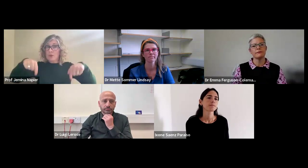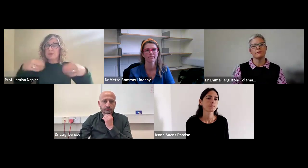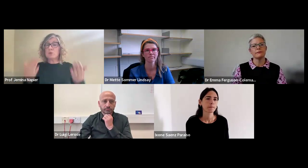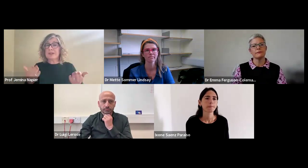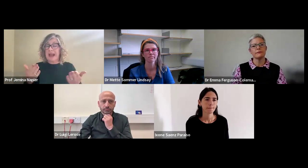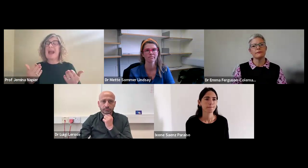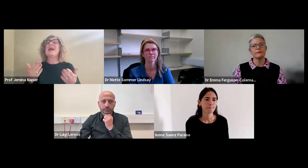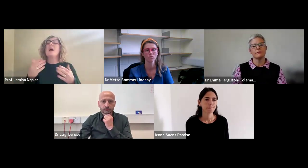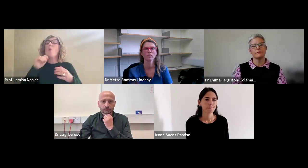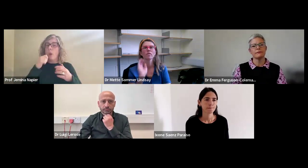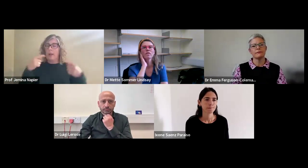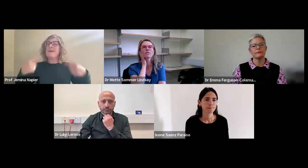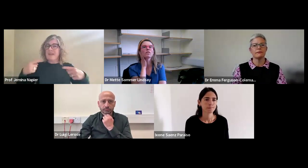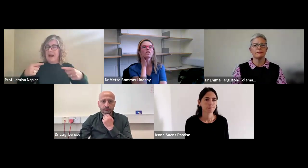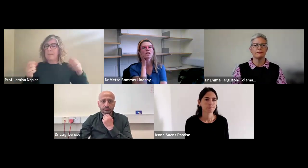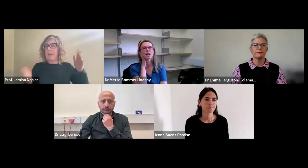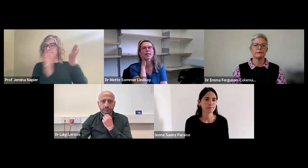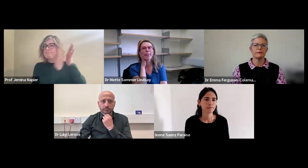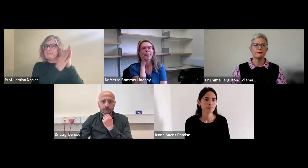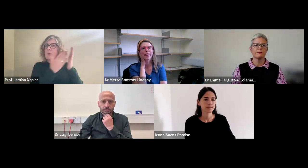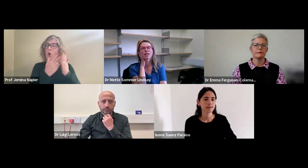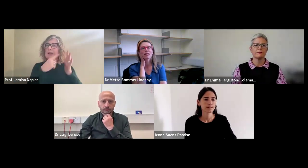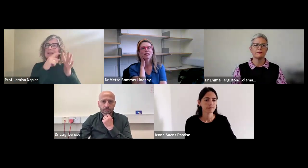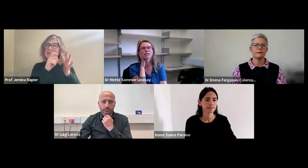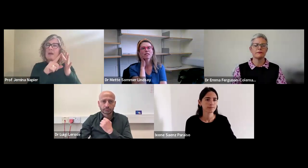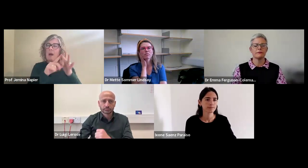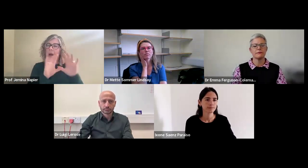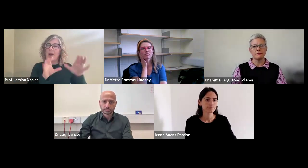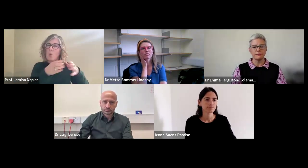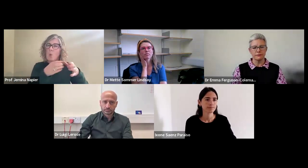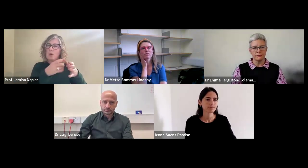Just to let you know we will be recording this session today it will be available and on the